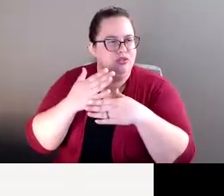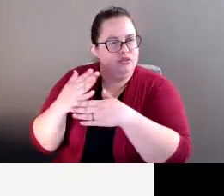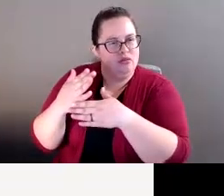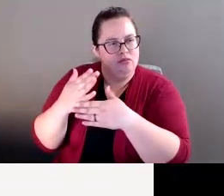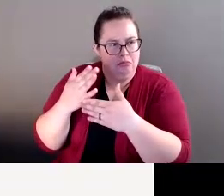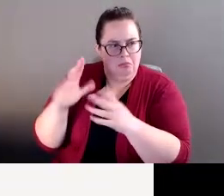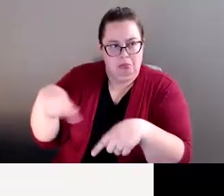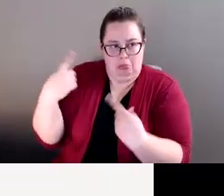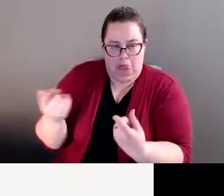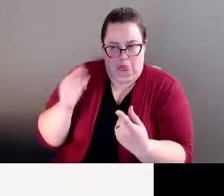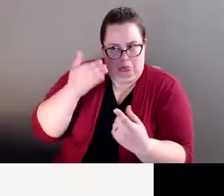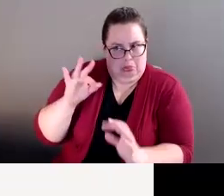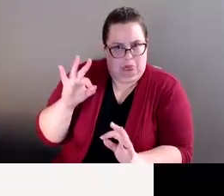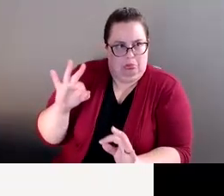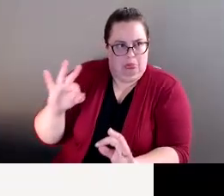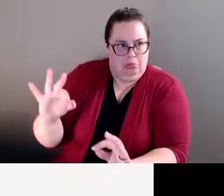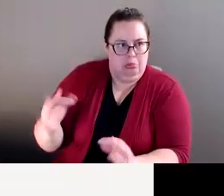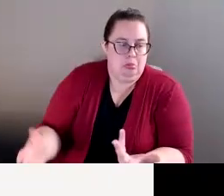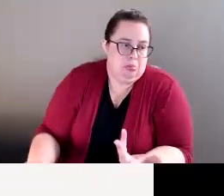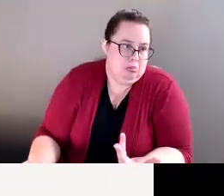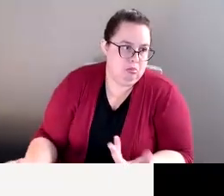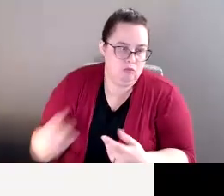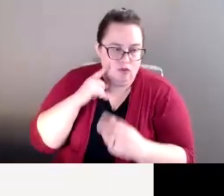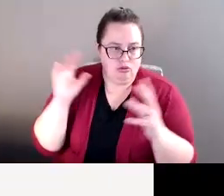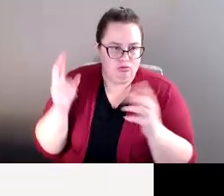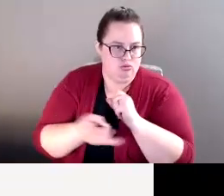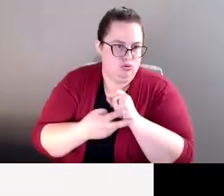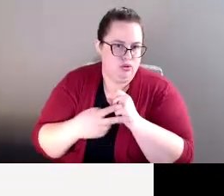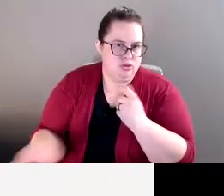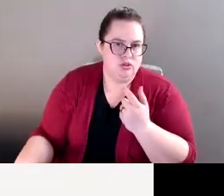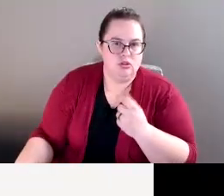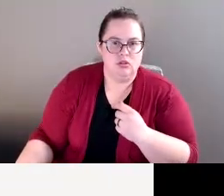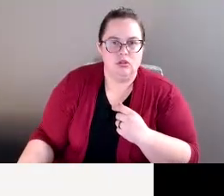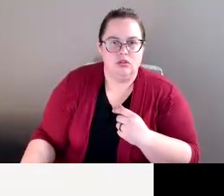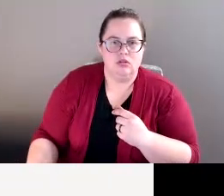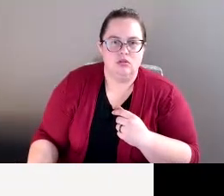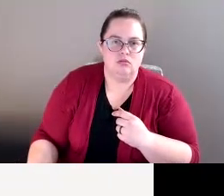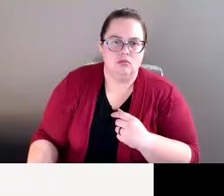sort of calculating storage. Not necessarily per person, but